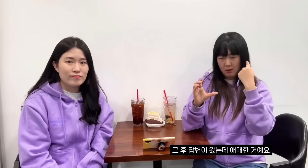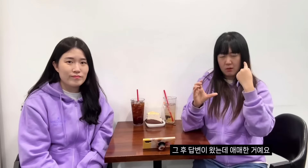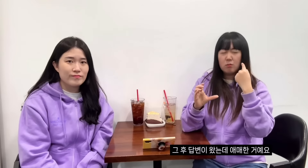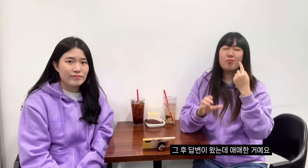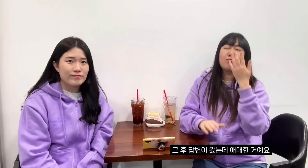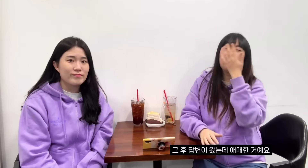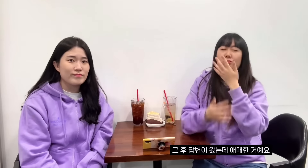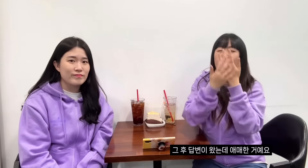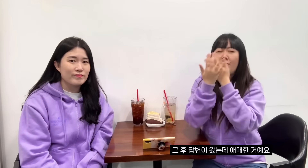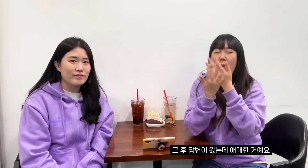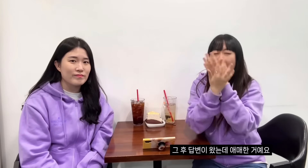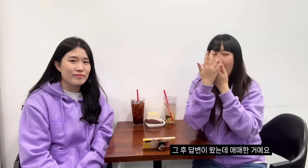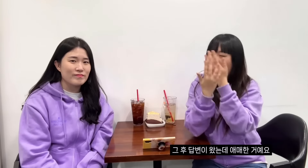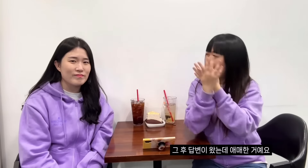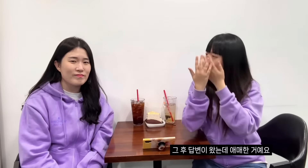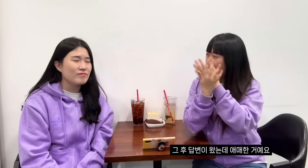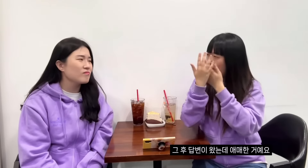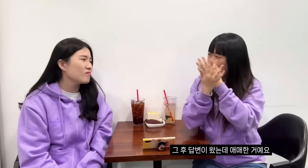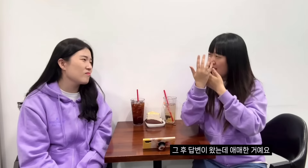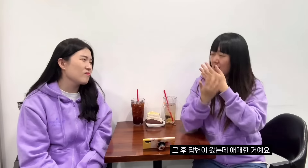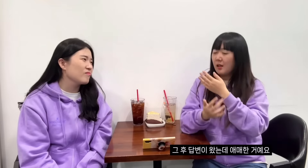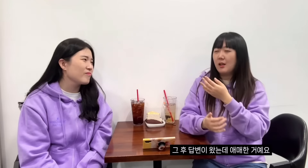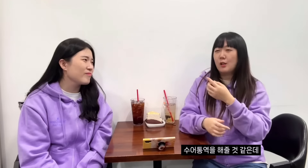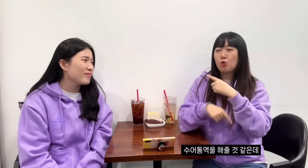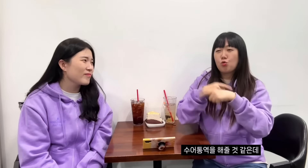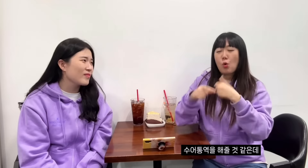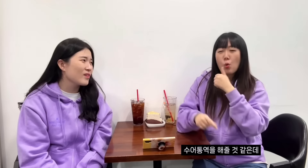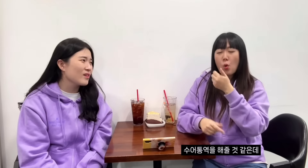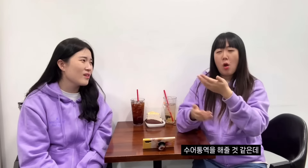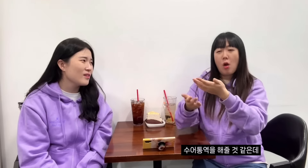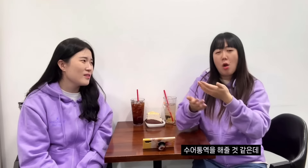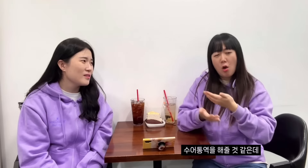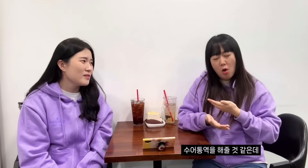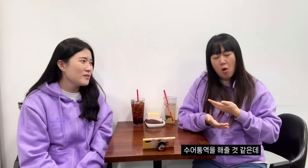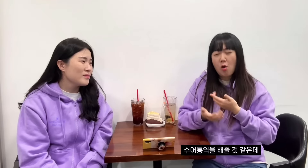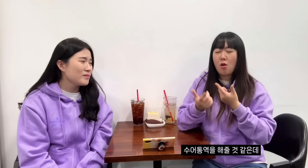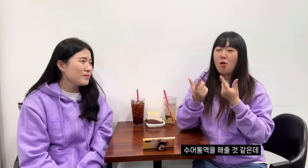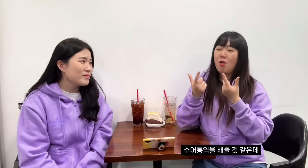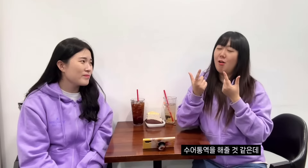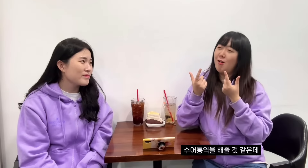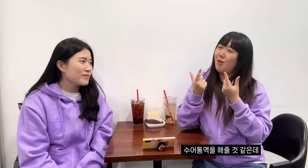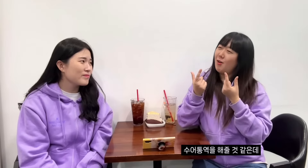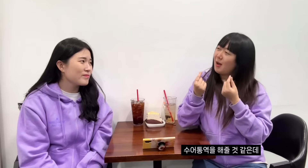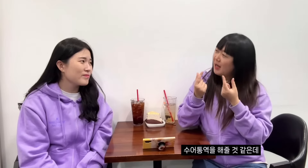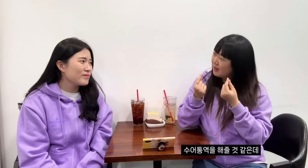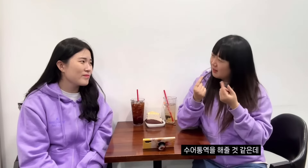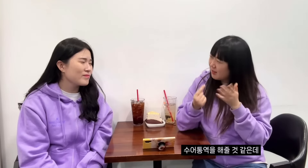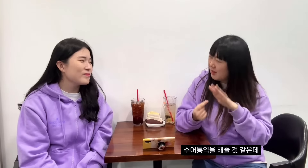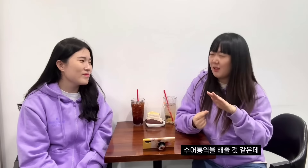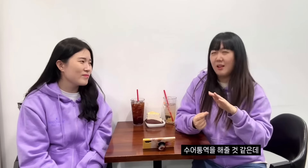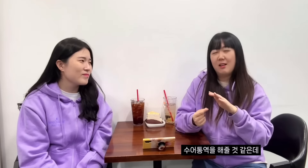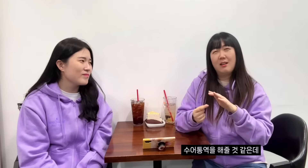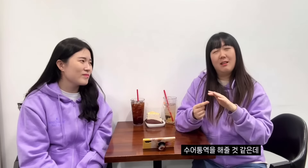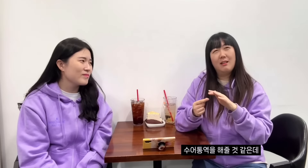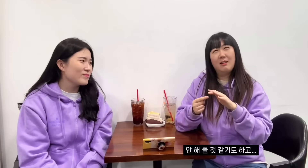After that, the answer came, but it was ambiguous. I think they will do sign language interpretation,